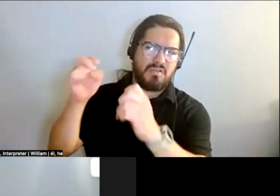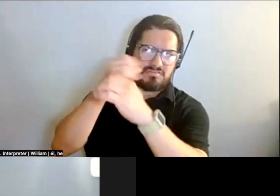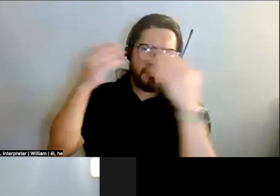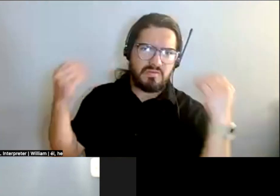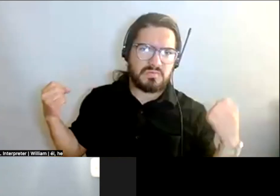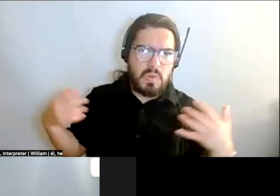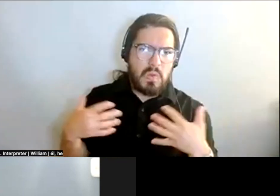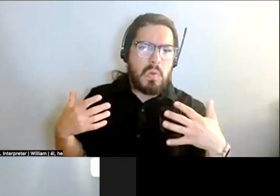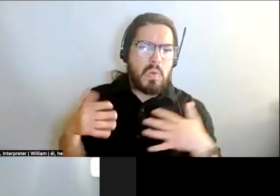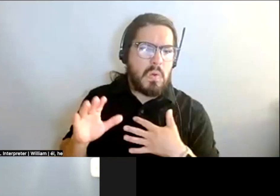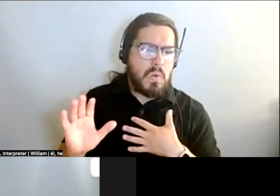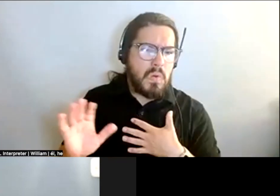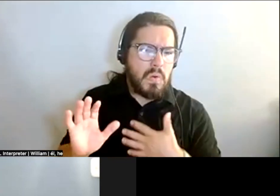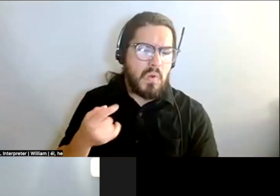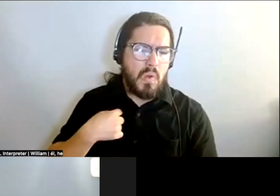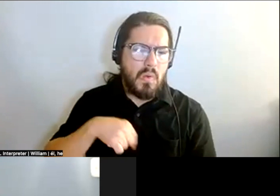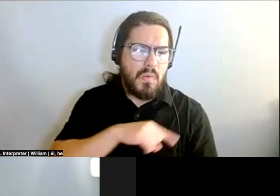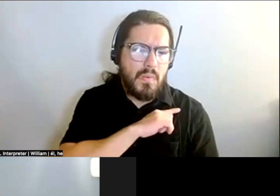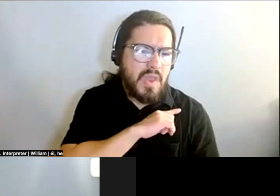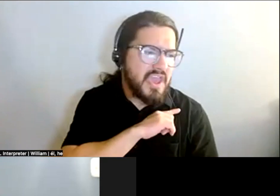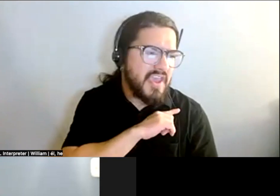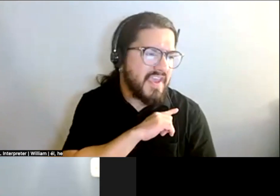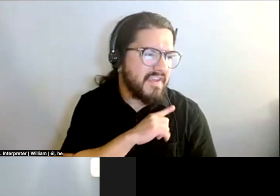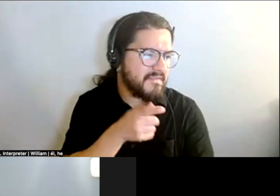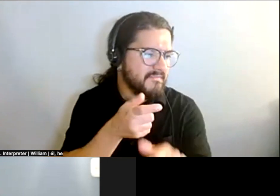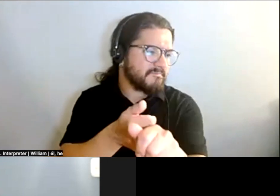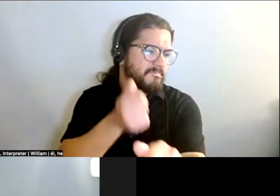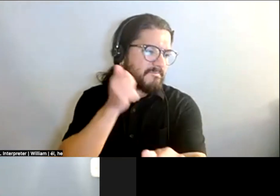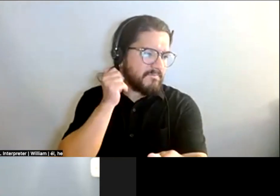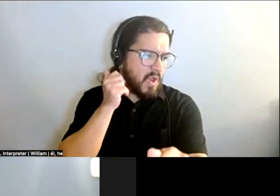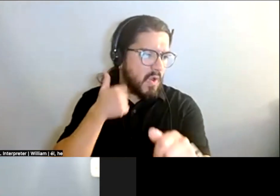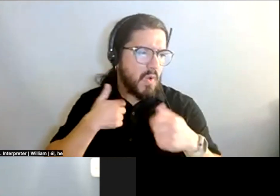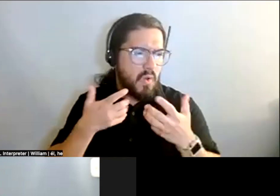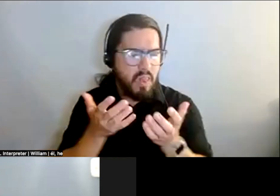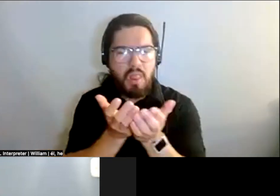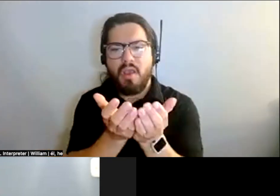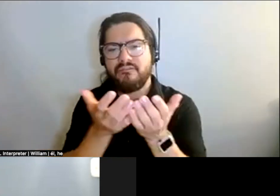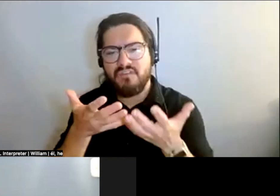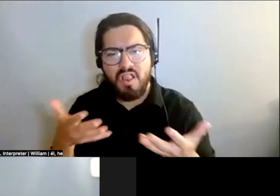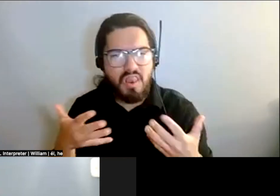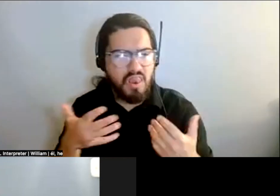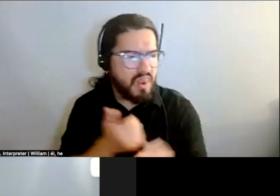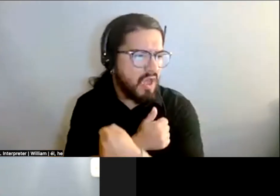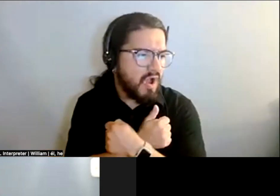We, cast away by love Survivors. Gracias, Elizaria. Gracias.